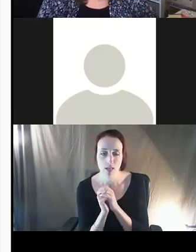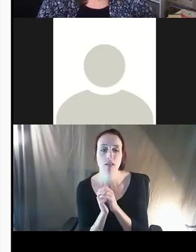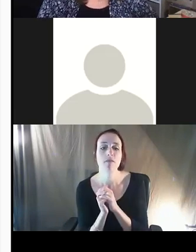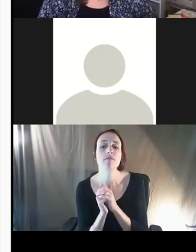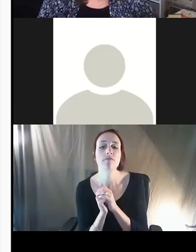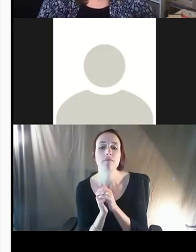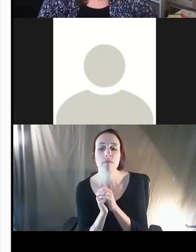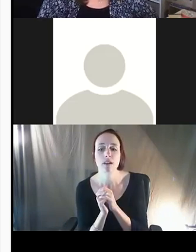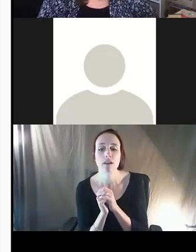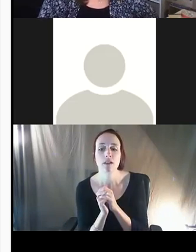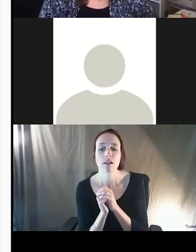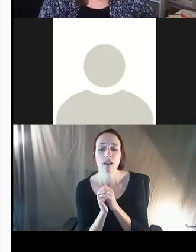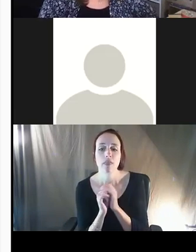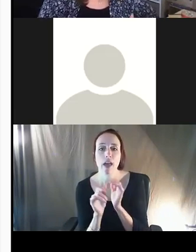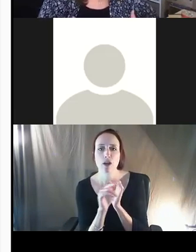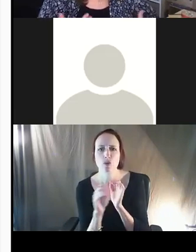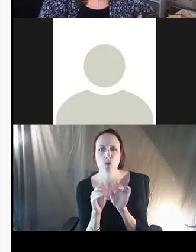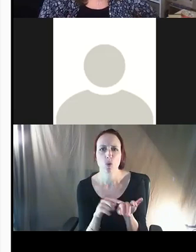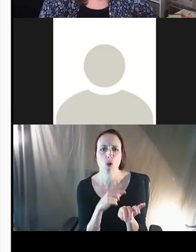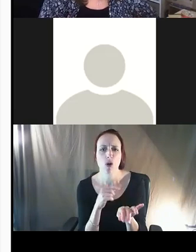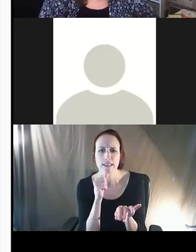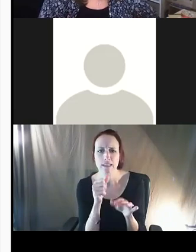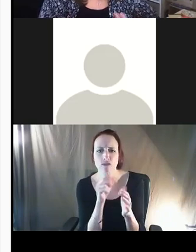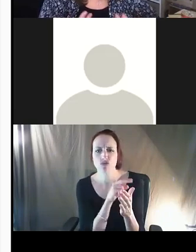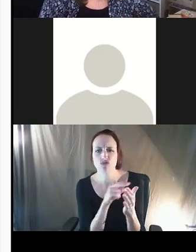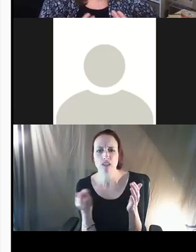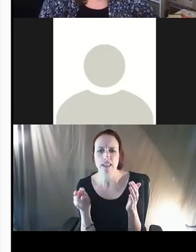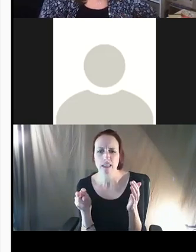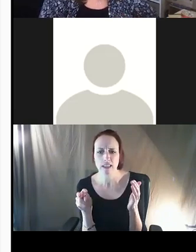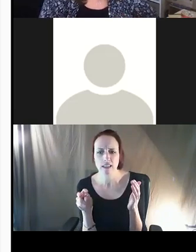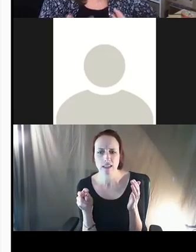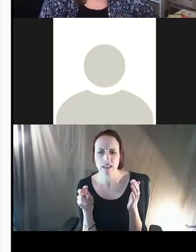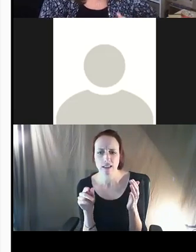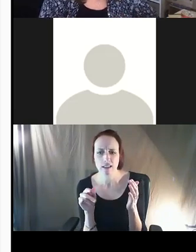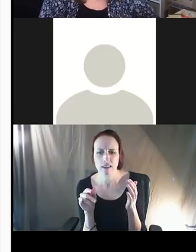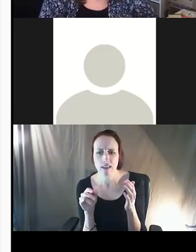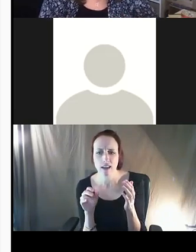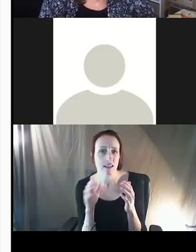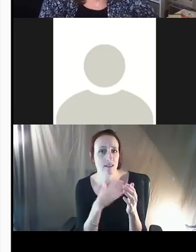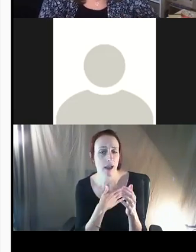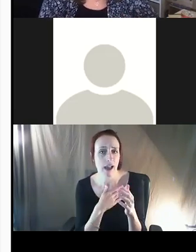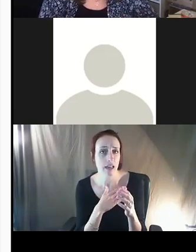read version is an executive summary of what's the point and what's the action that is